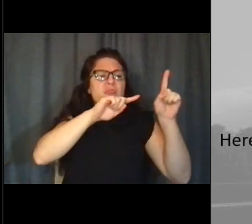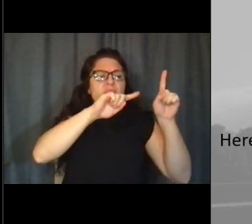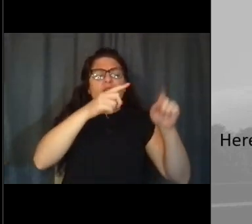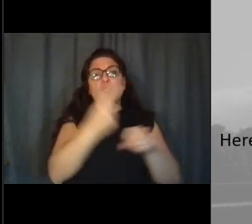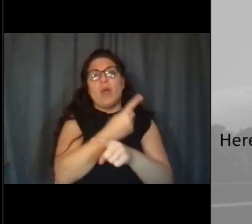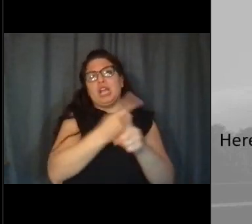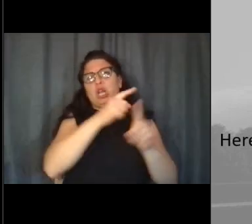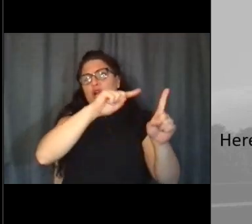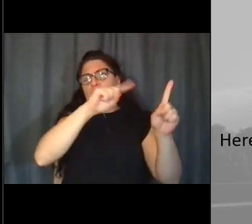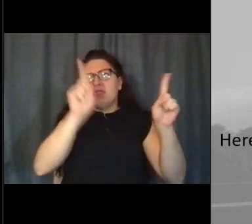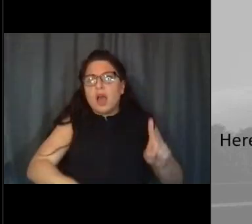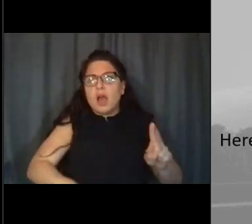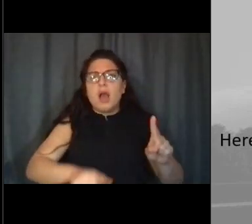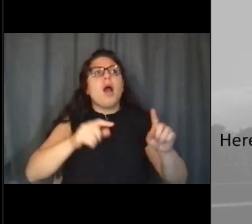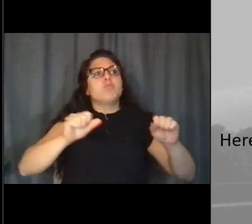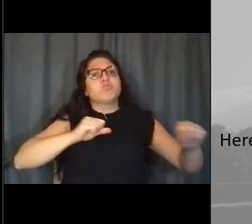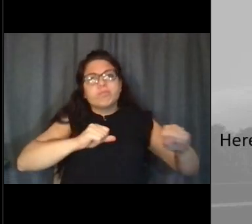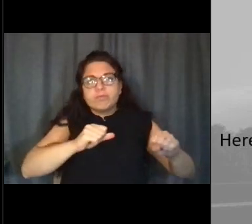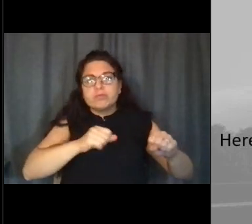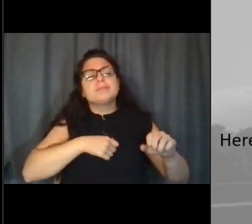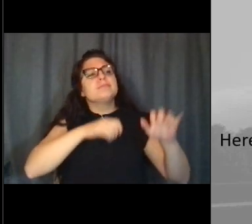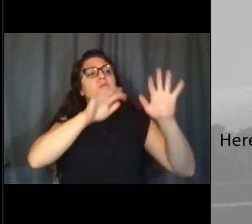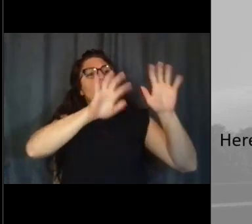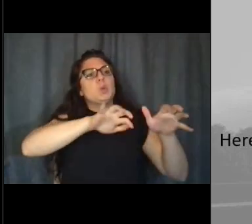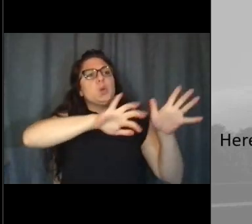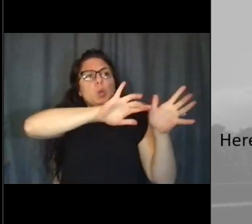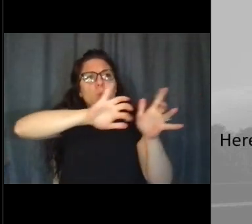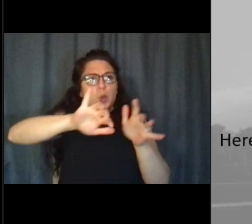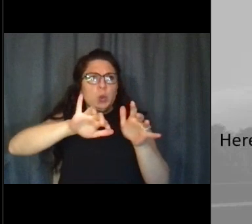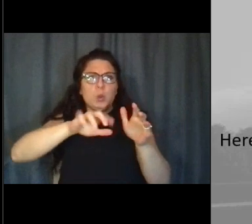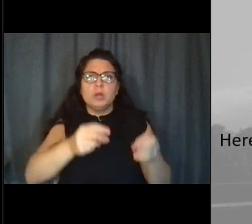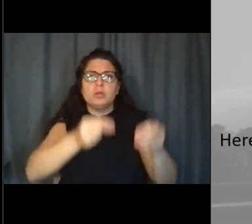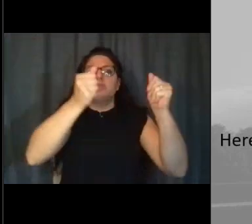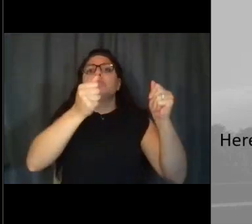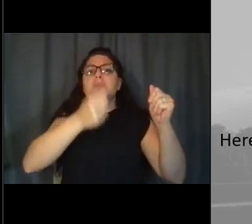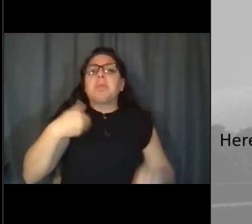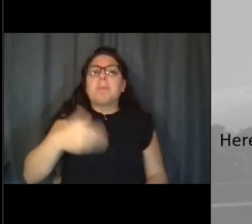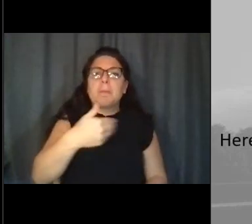but in a hurricane, it's there all the time. At least as you get closer to the inner part of that hurricane.